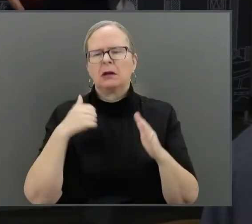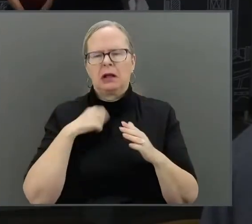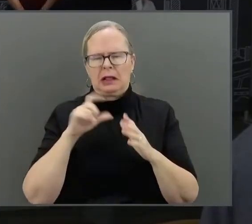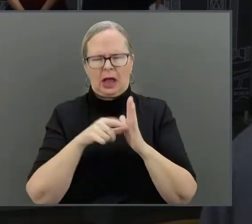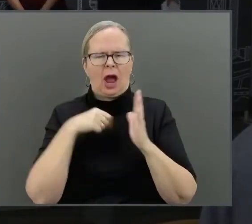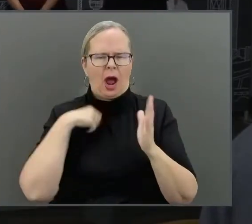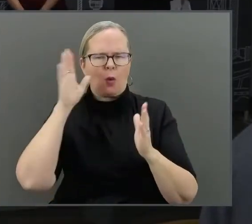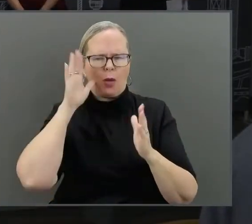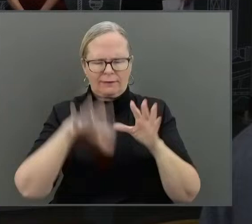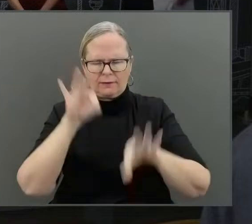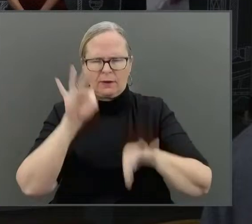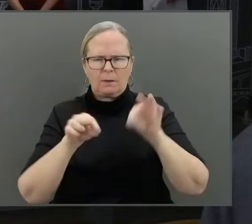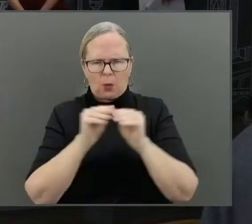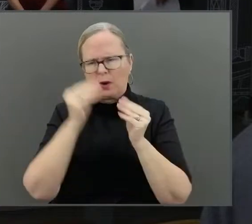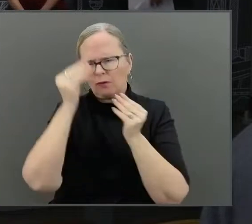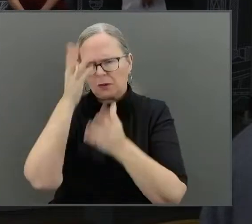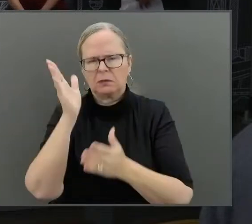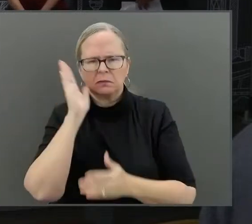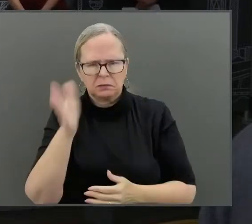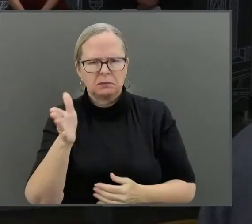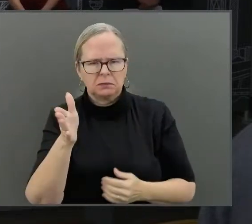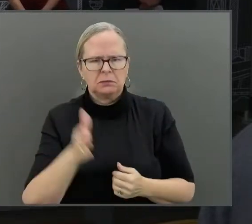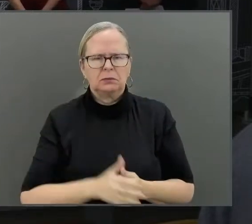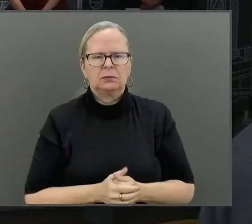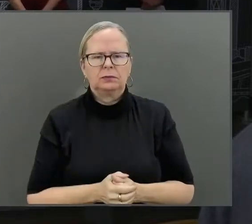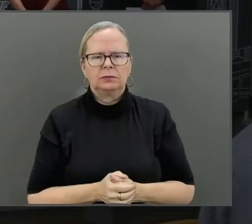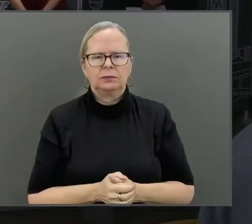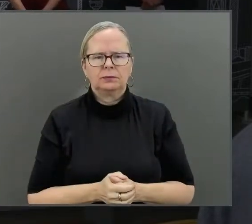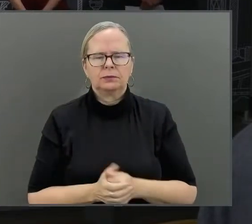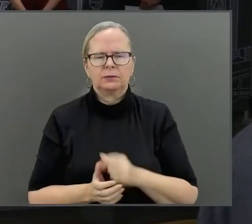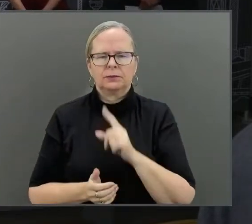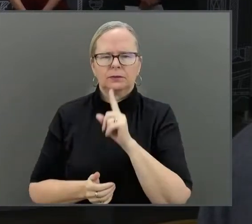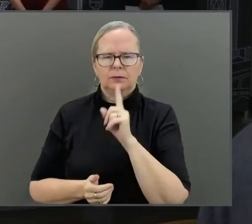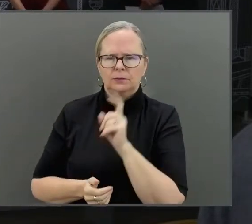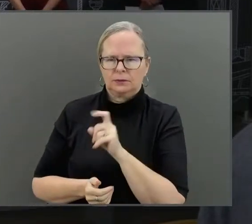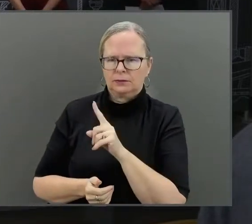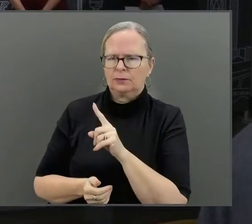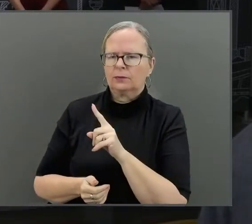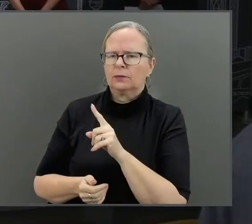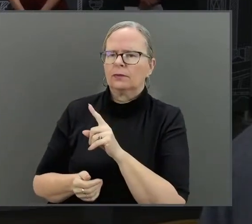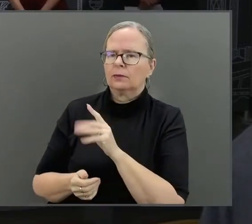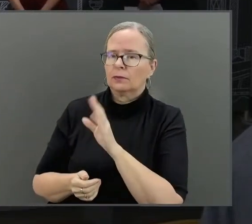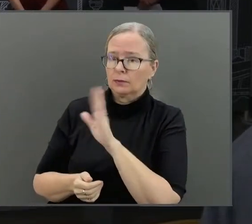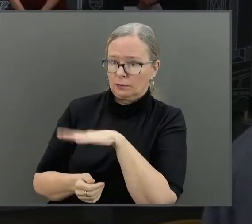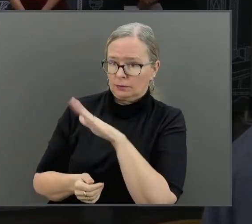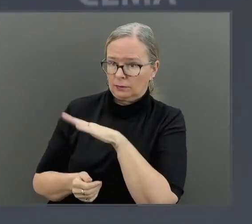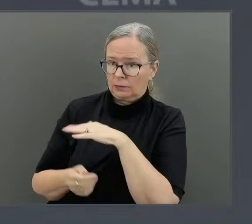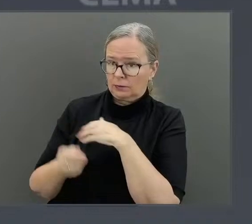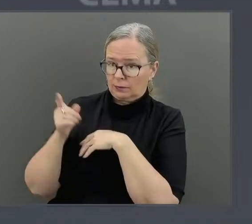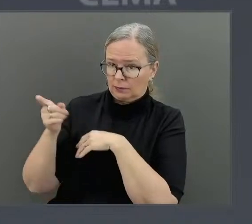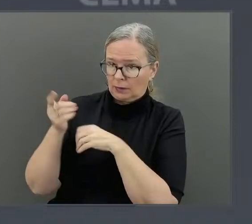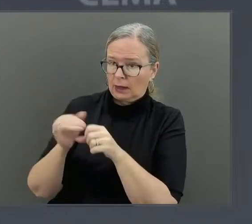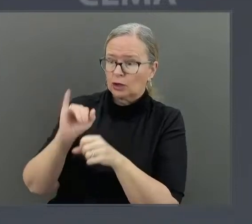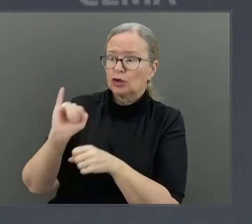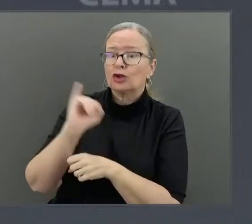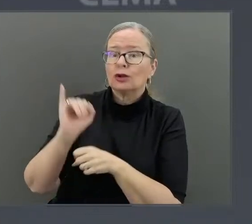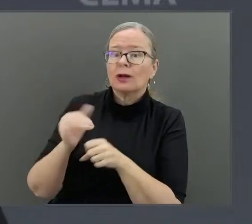cost do do you guys have is any of this insurable so we are working with our our risk and insurance